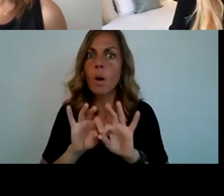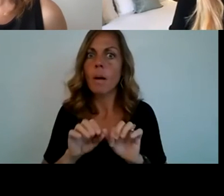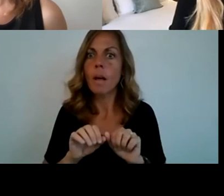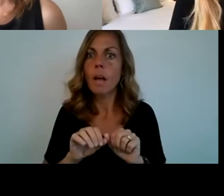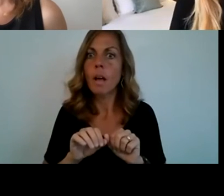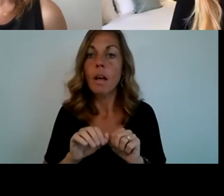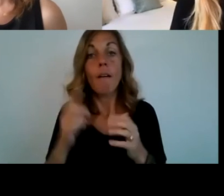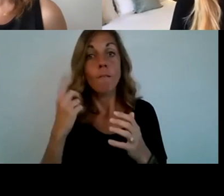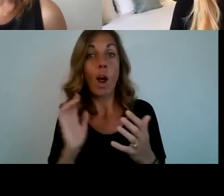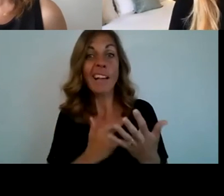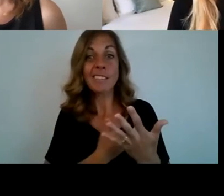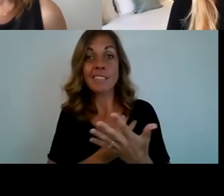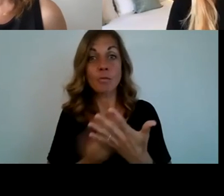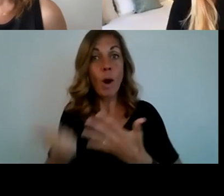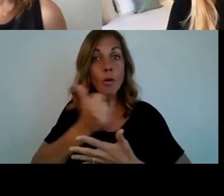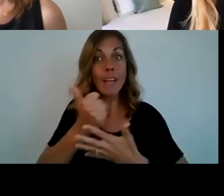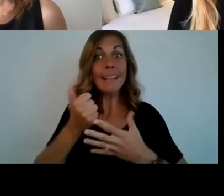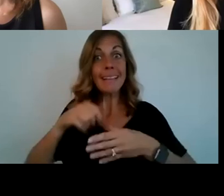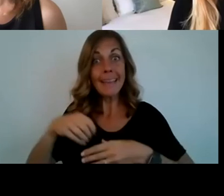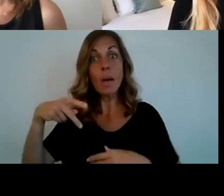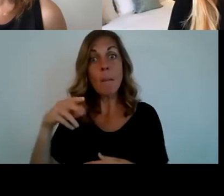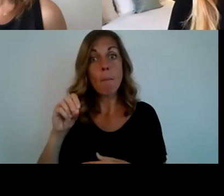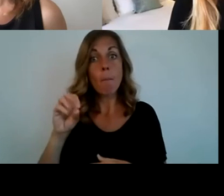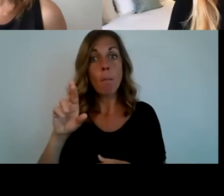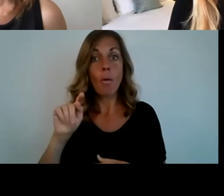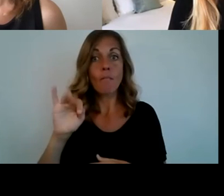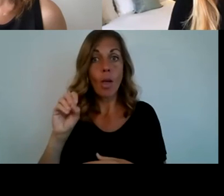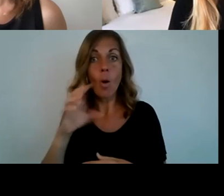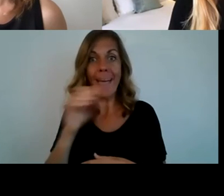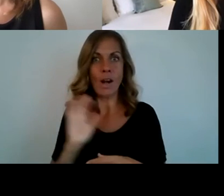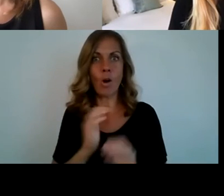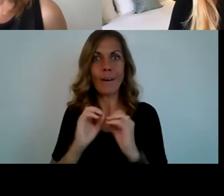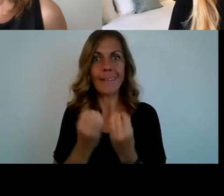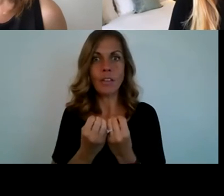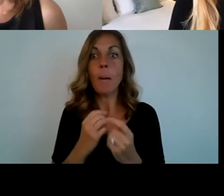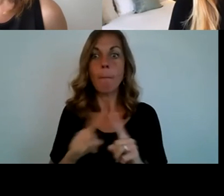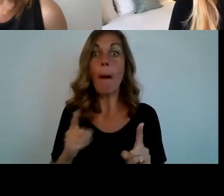within our portfolio, but then also within our org. My instinctive respondent is to be